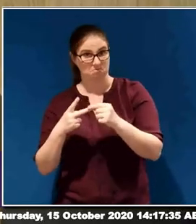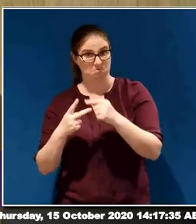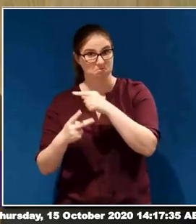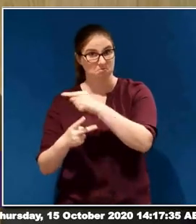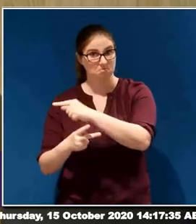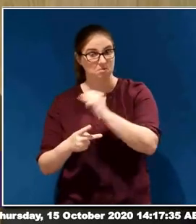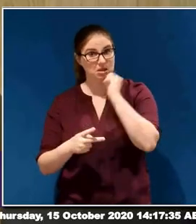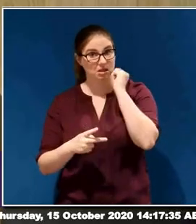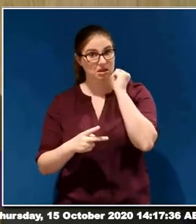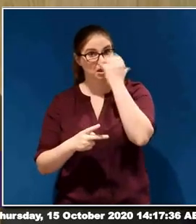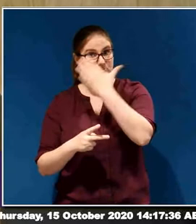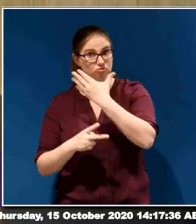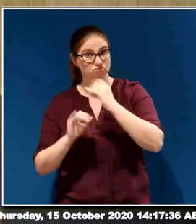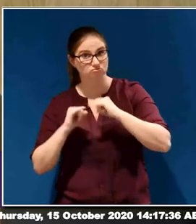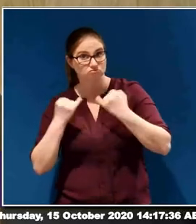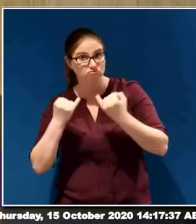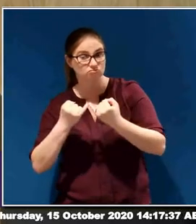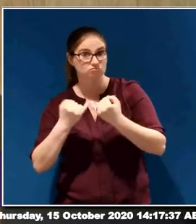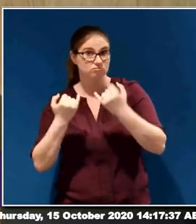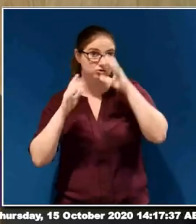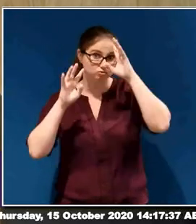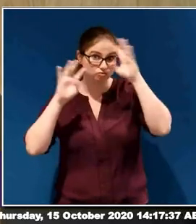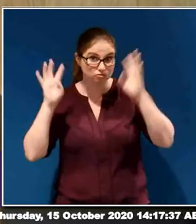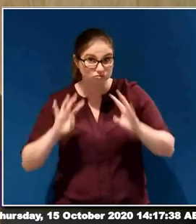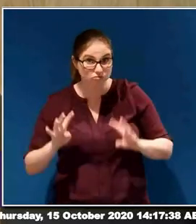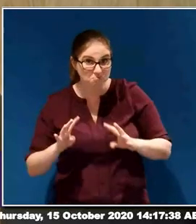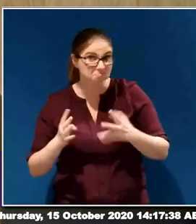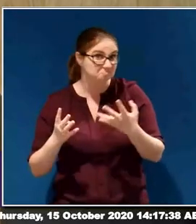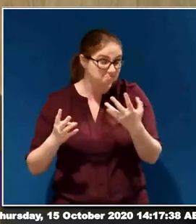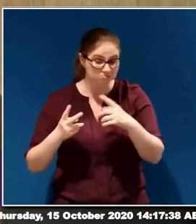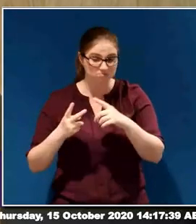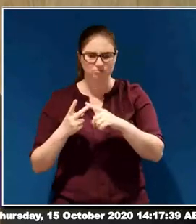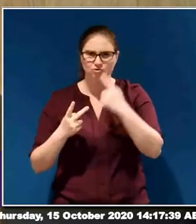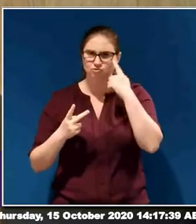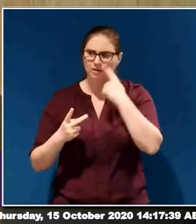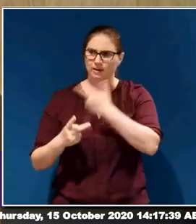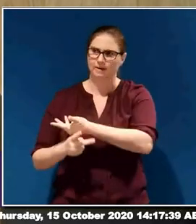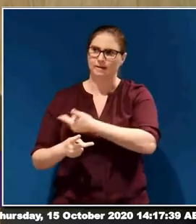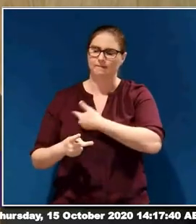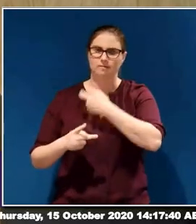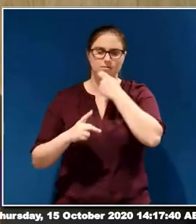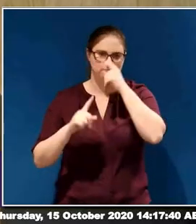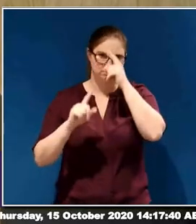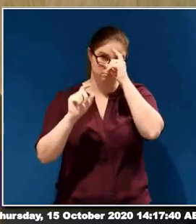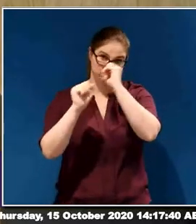the student, and then after a couple of days, after the family had had time to